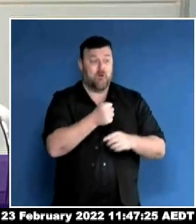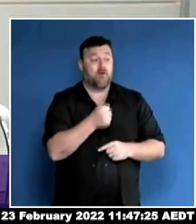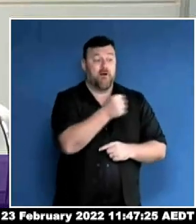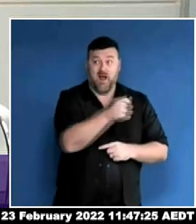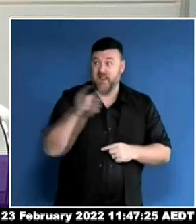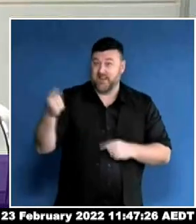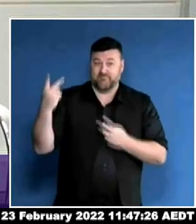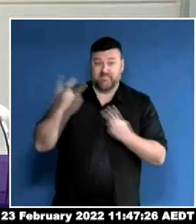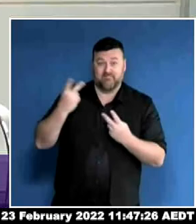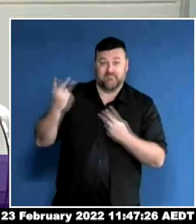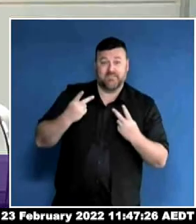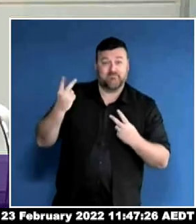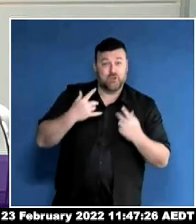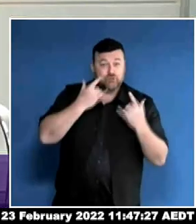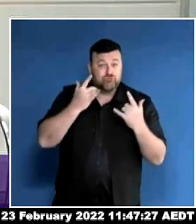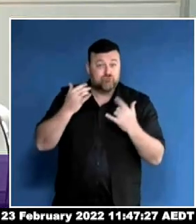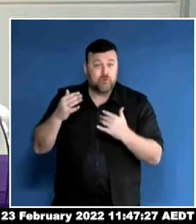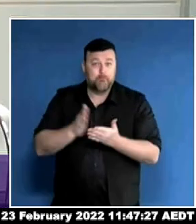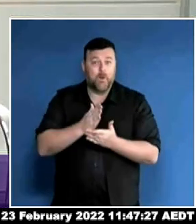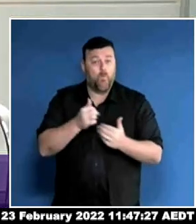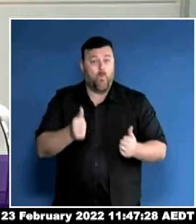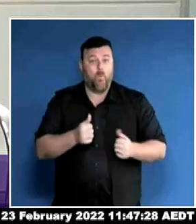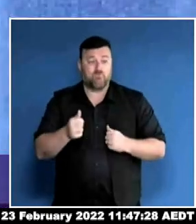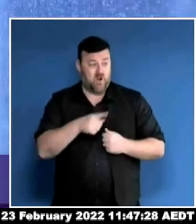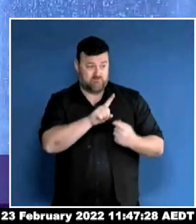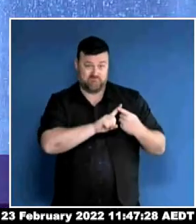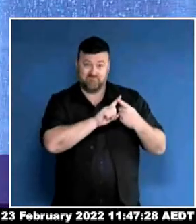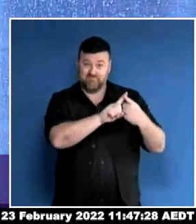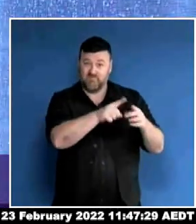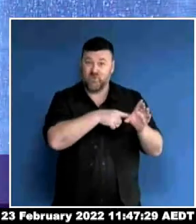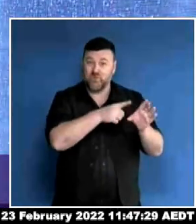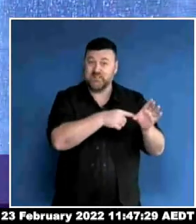MS McMAHON: And that case really brings up a couple of important issues.